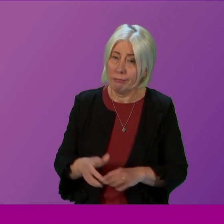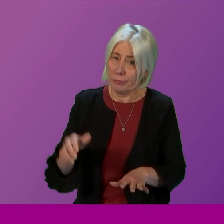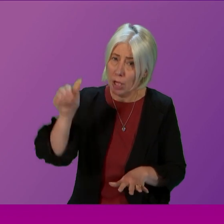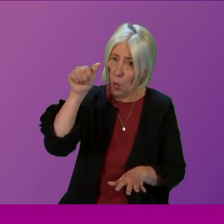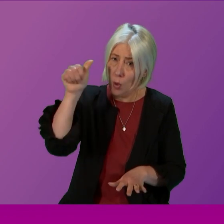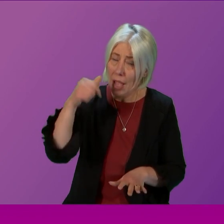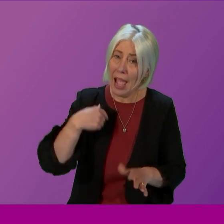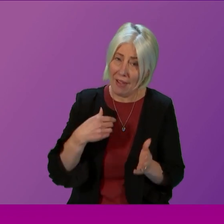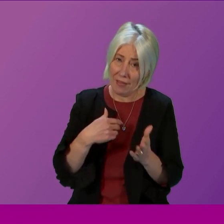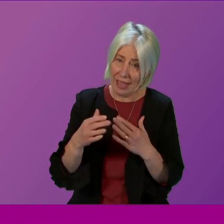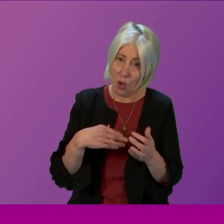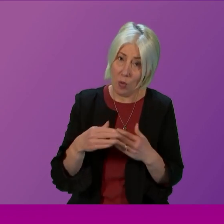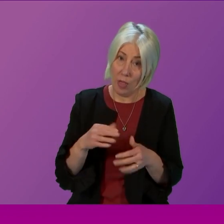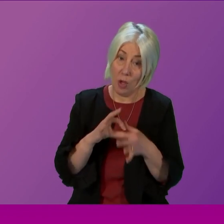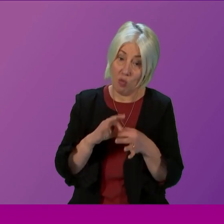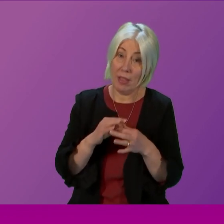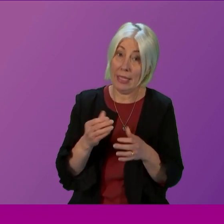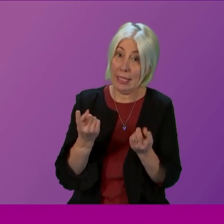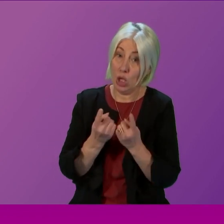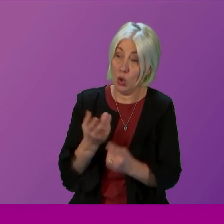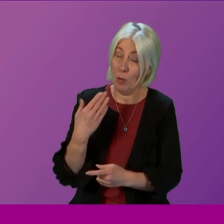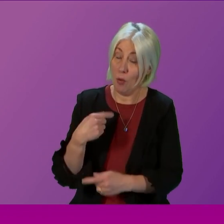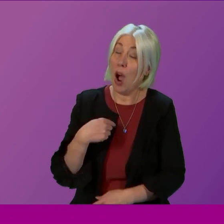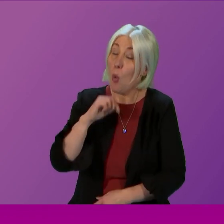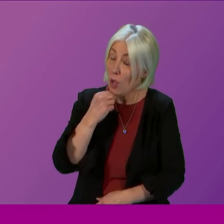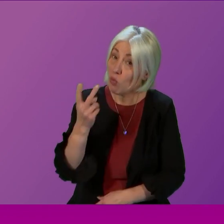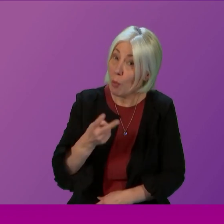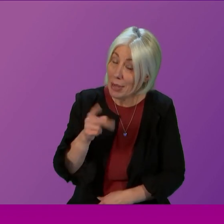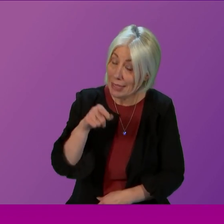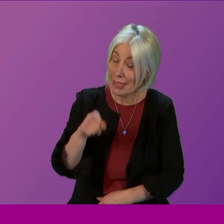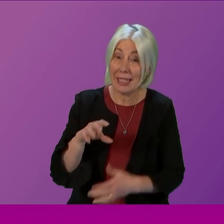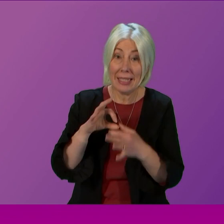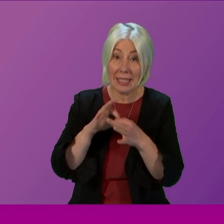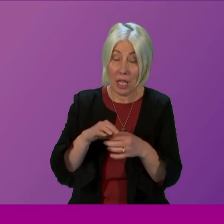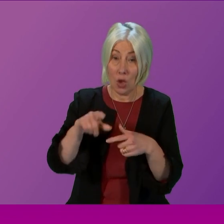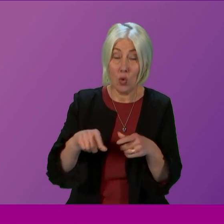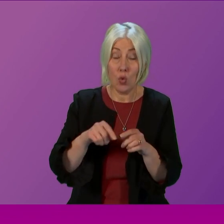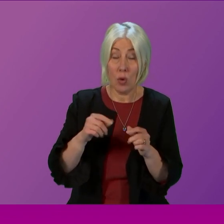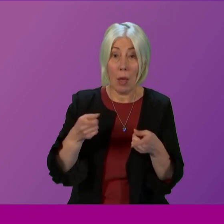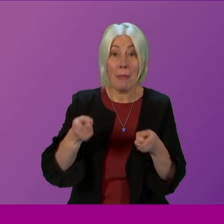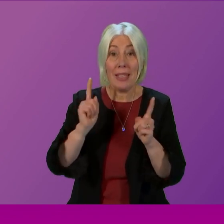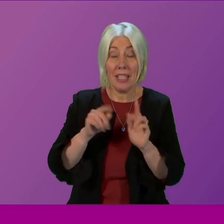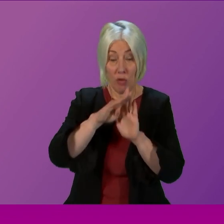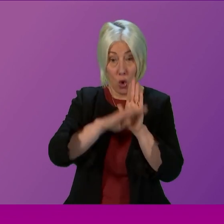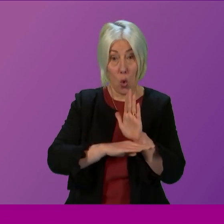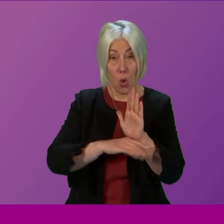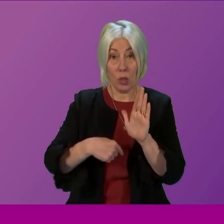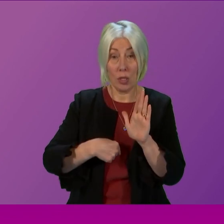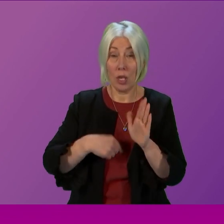I have dealt with related matters before. I repeat that issues in relation to the ministerial code are a matter for the Scottish Government.